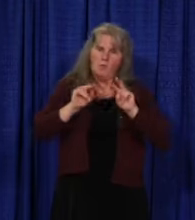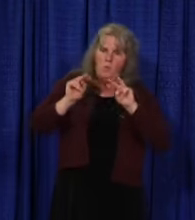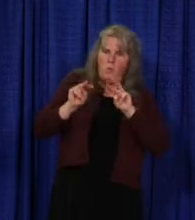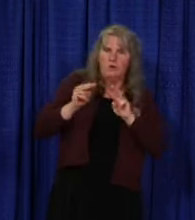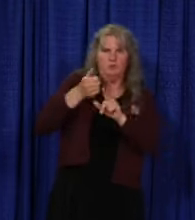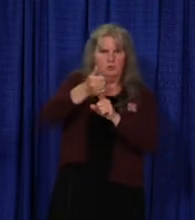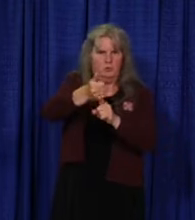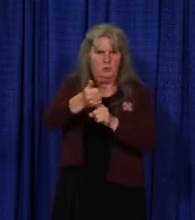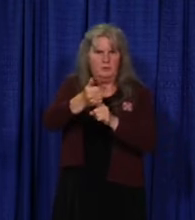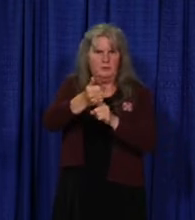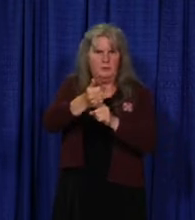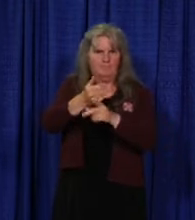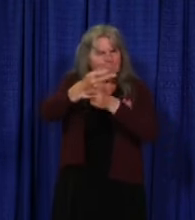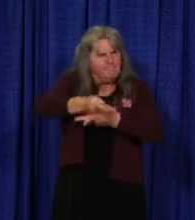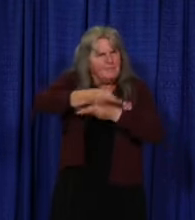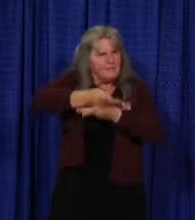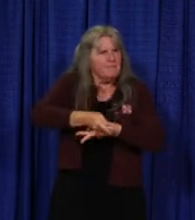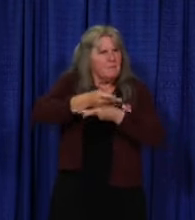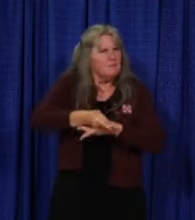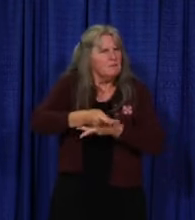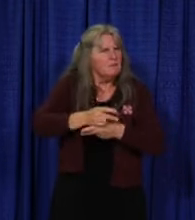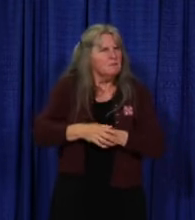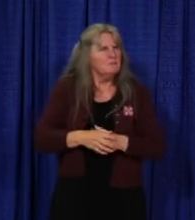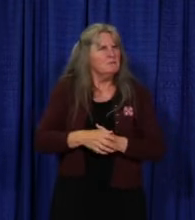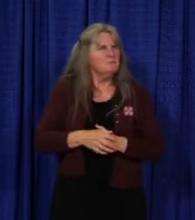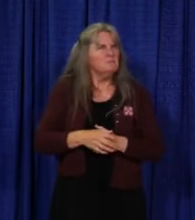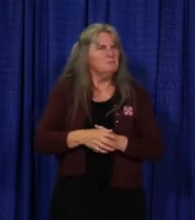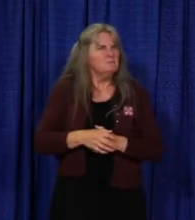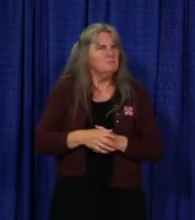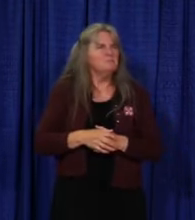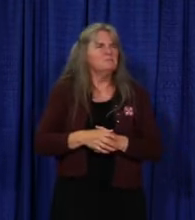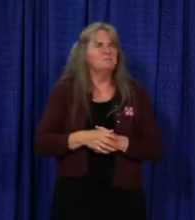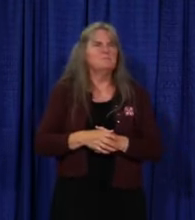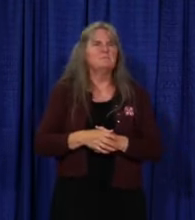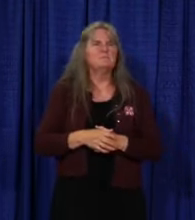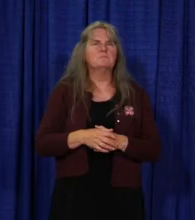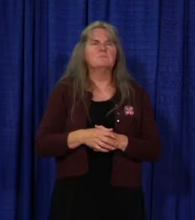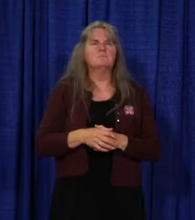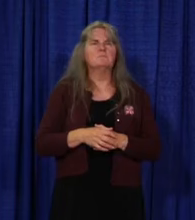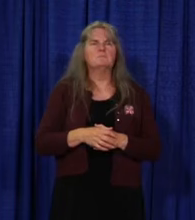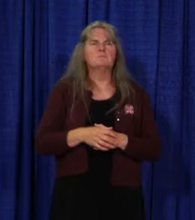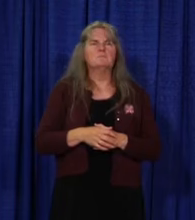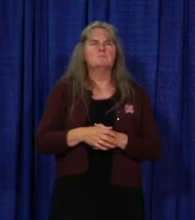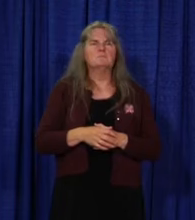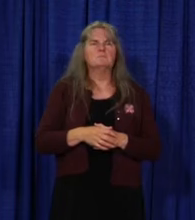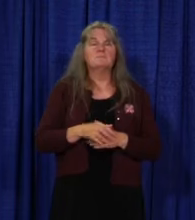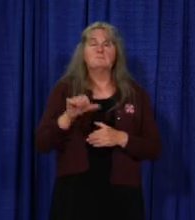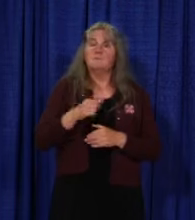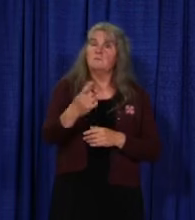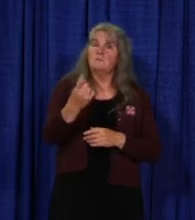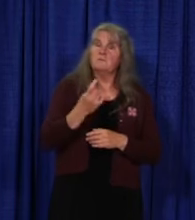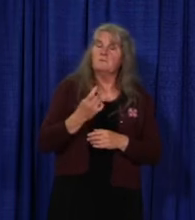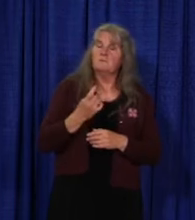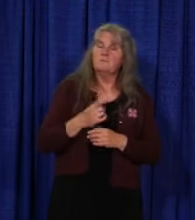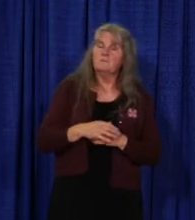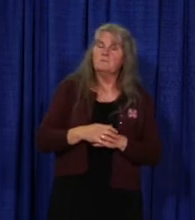you have been and just be very prudent. Pat: Follow-up? Reporter: I'm also